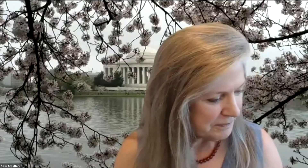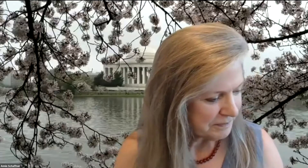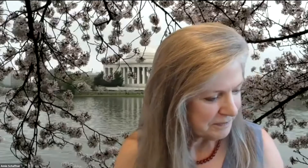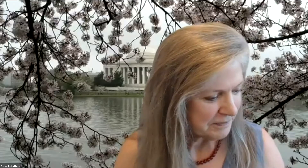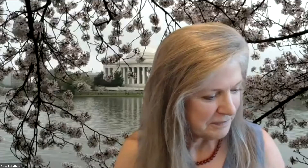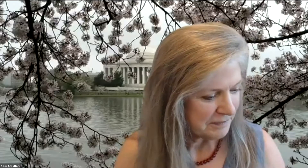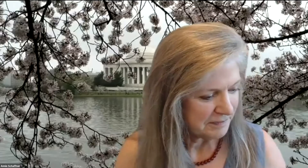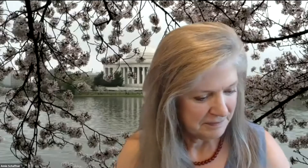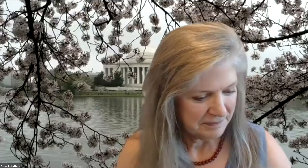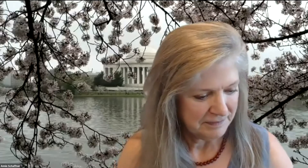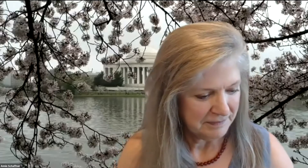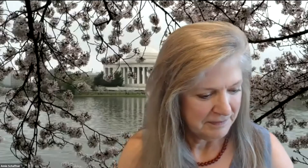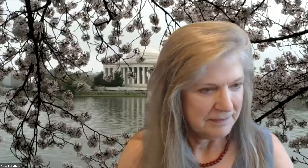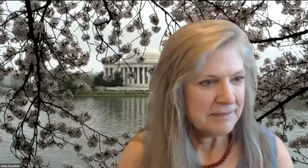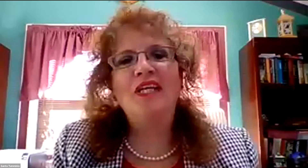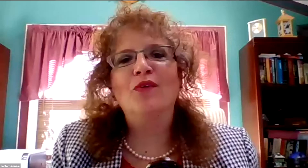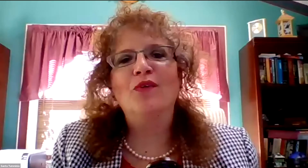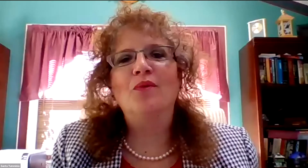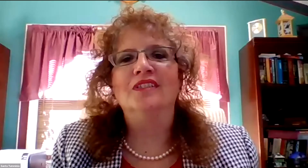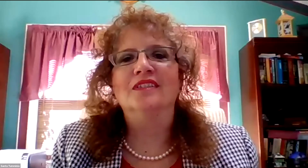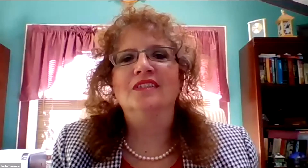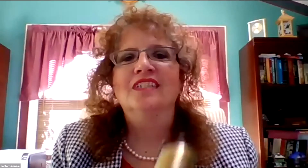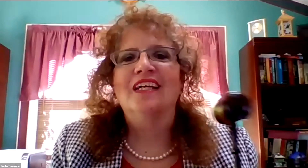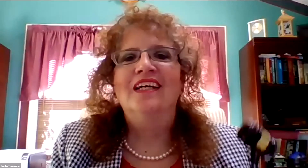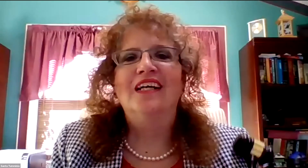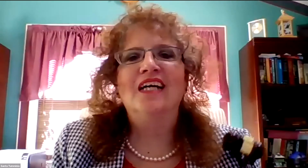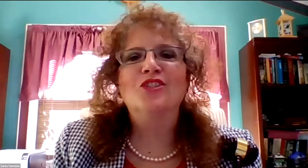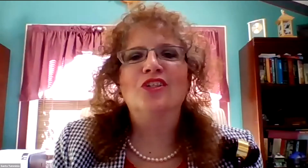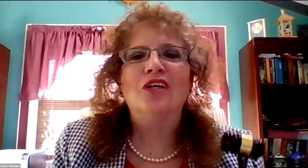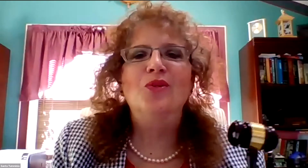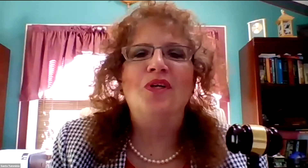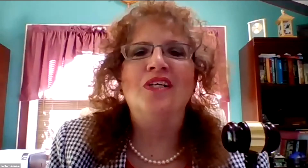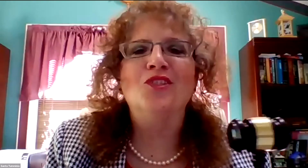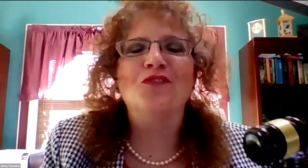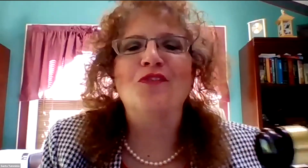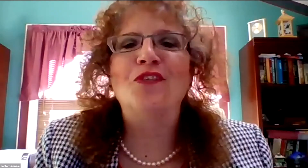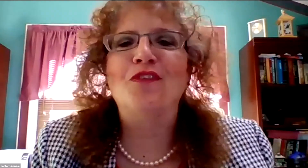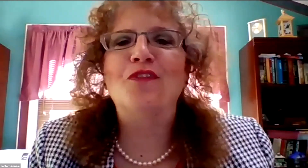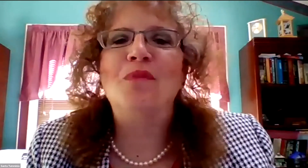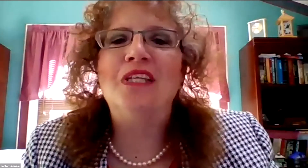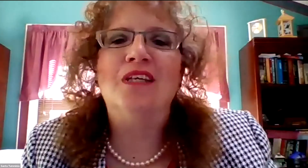I will do. Good morning, everyone. [Gavel knocks] I’d like to call the 155th meeting